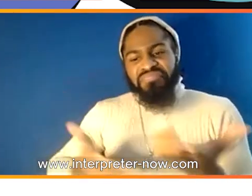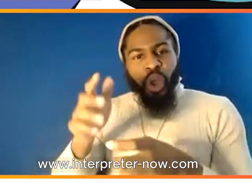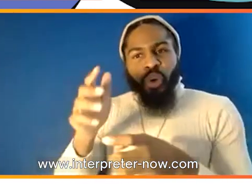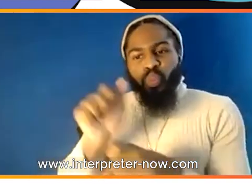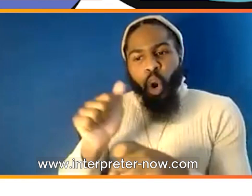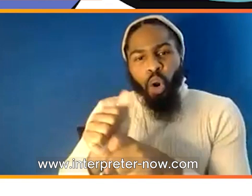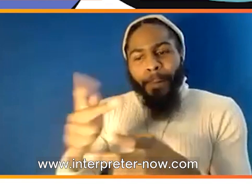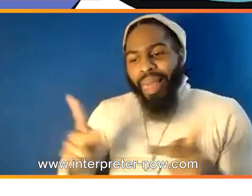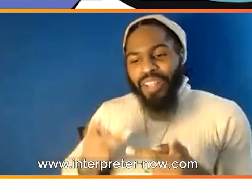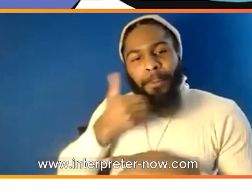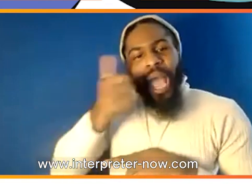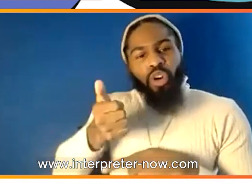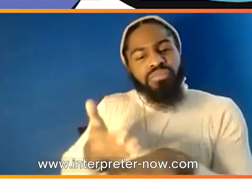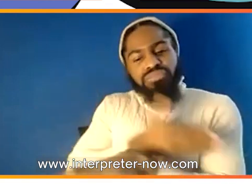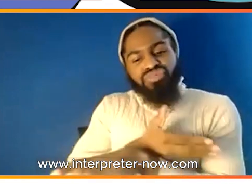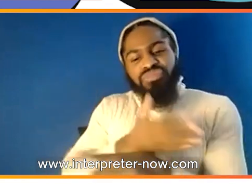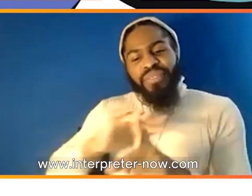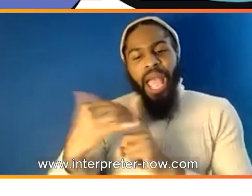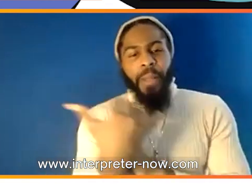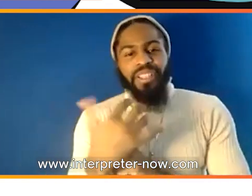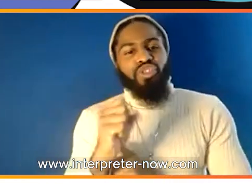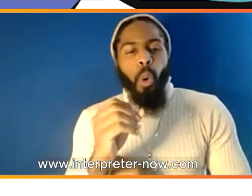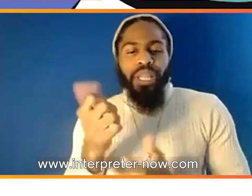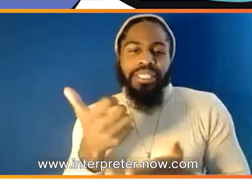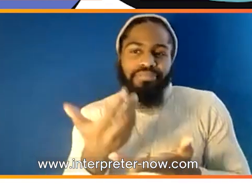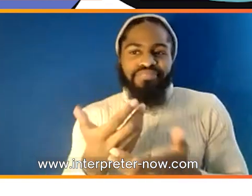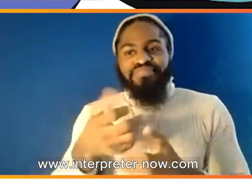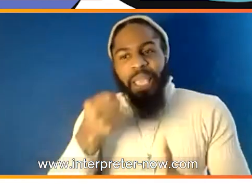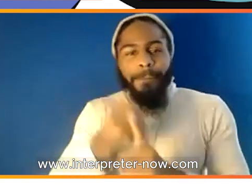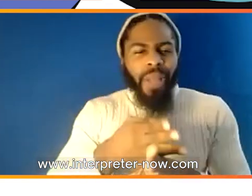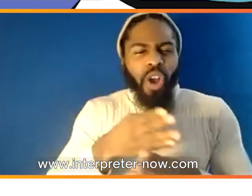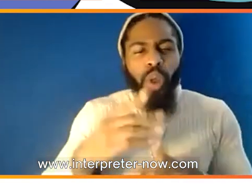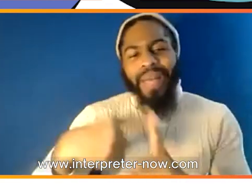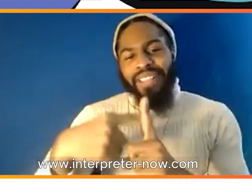short, it hasn't detracted from my career. In fact, it's only made it better.